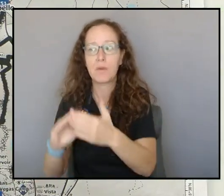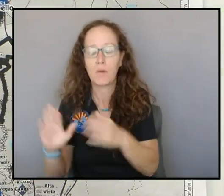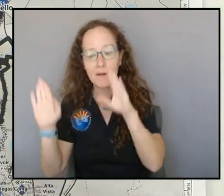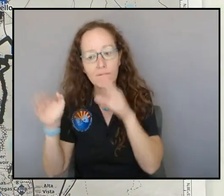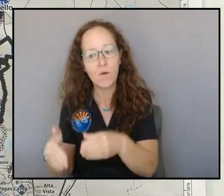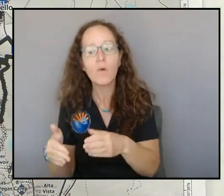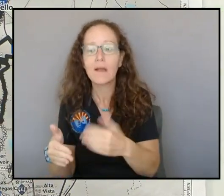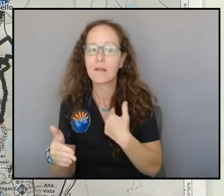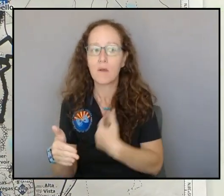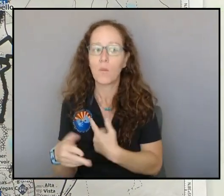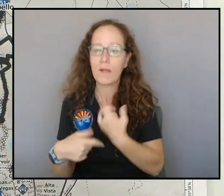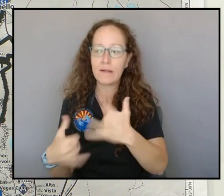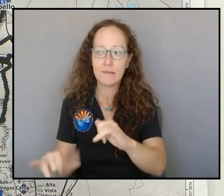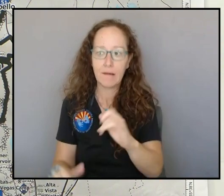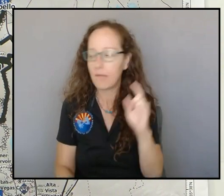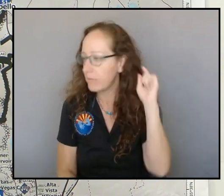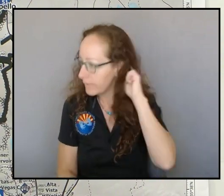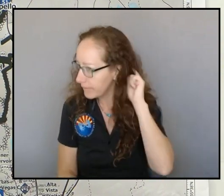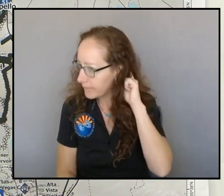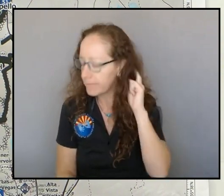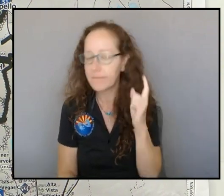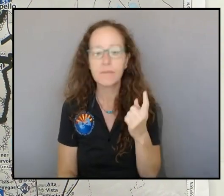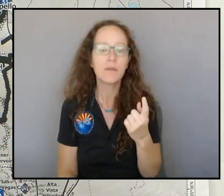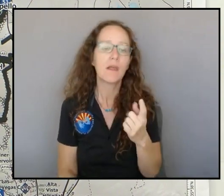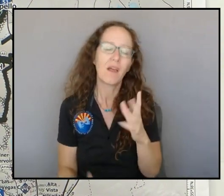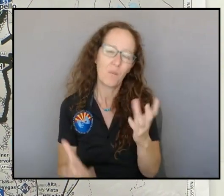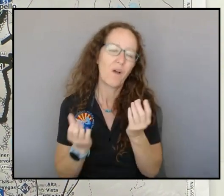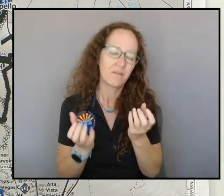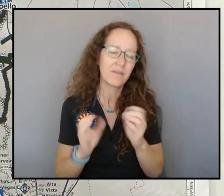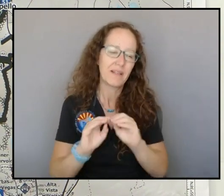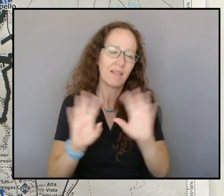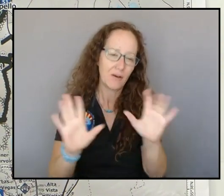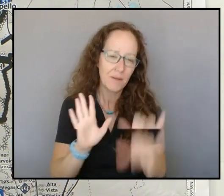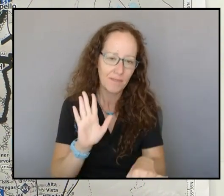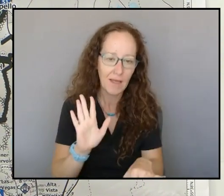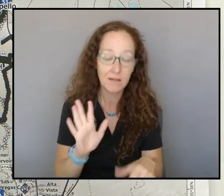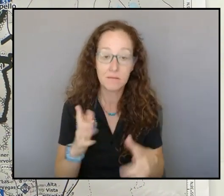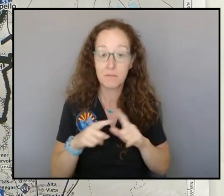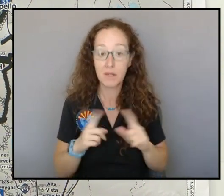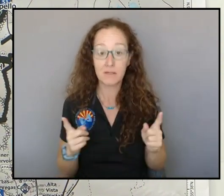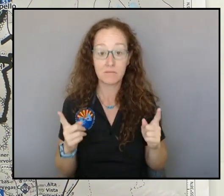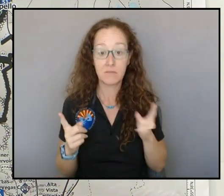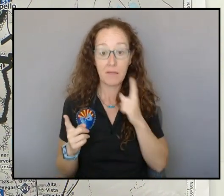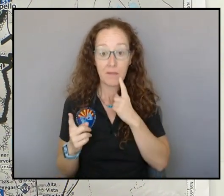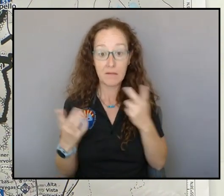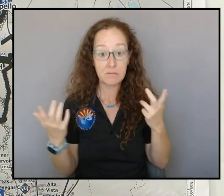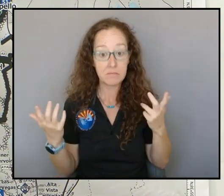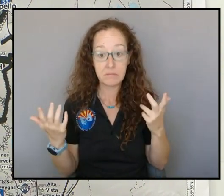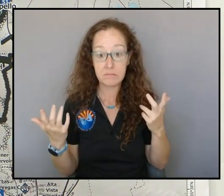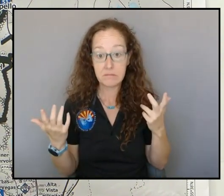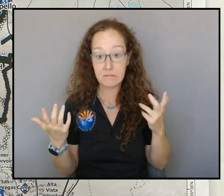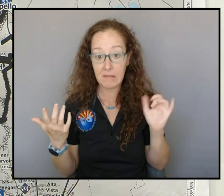with that I think that's probably it for the update for